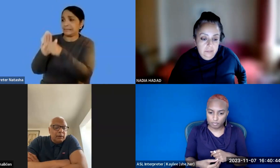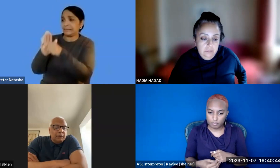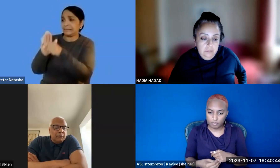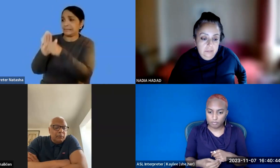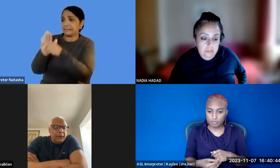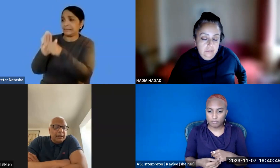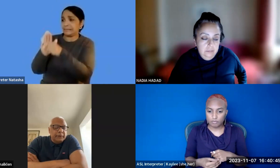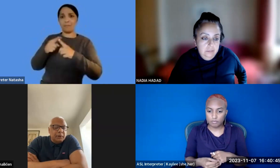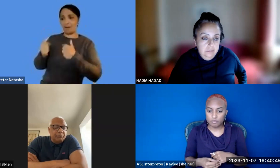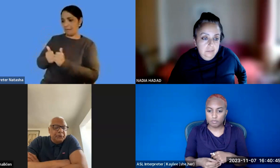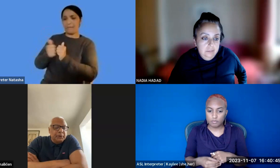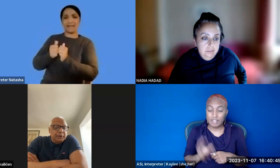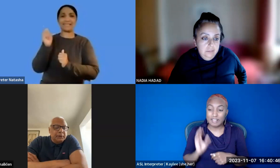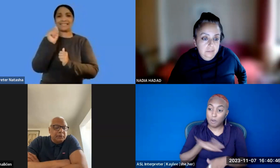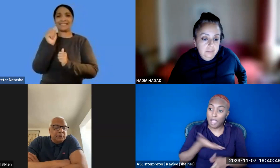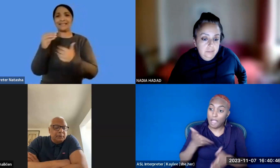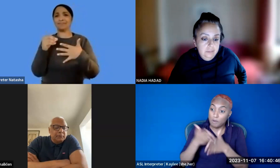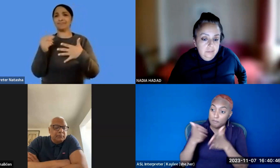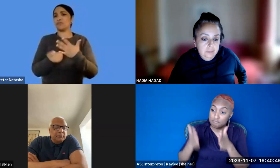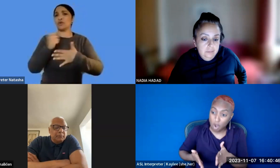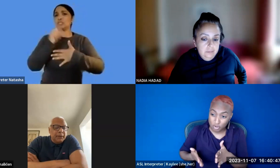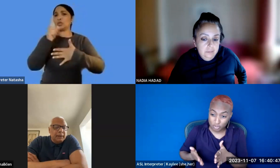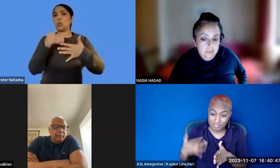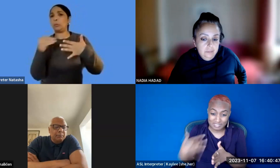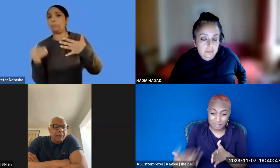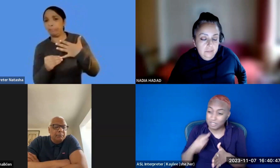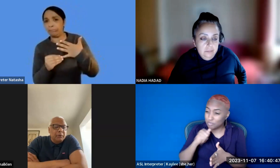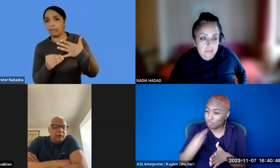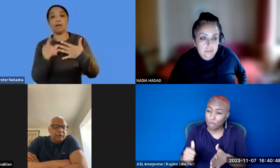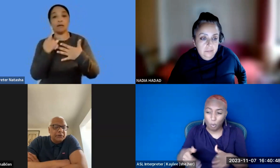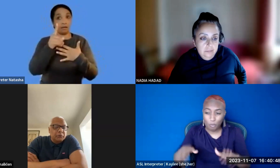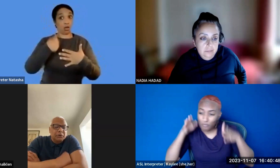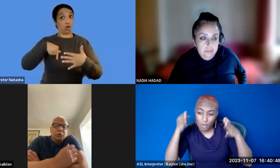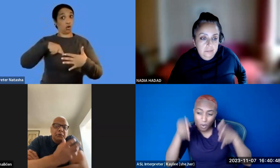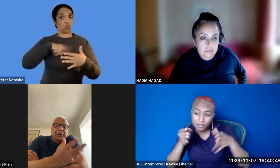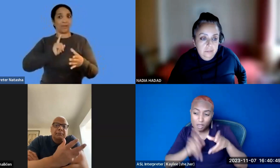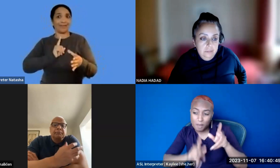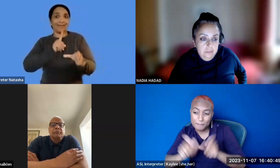We had this opportunity to become a member of this consortium